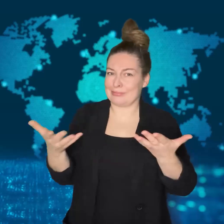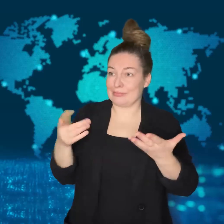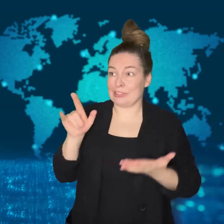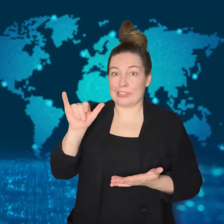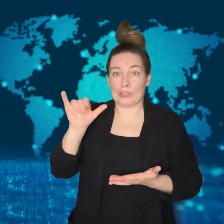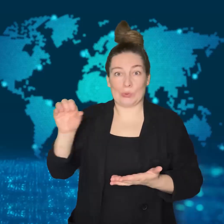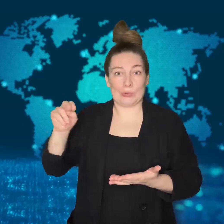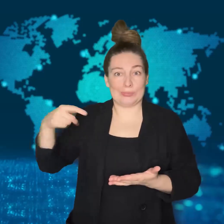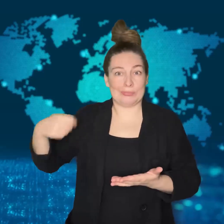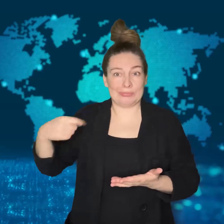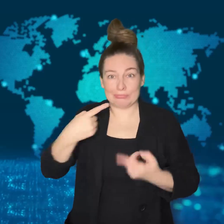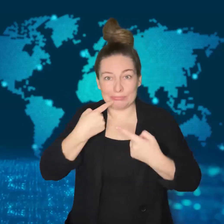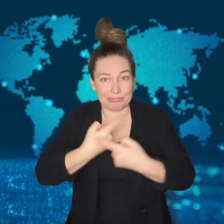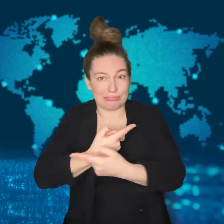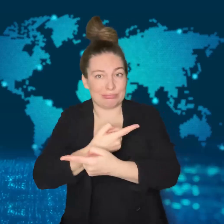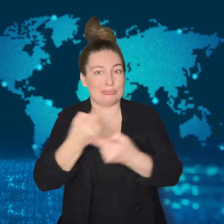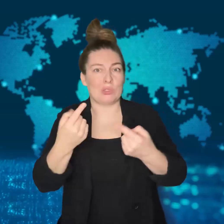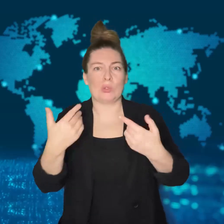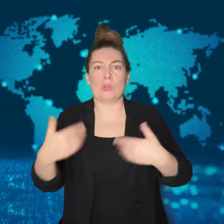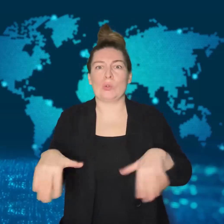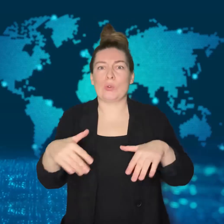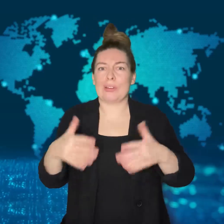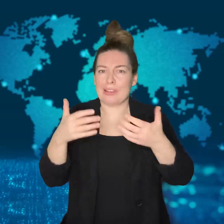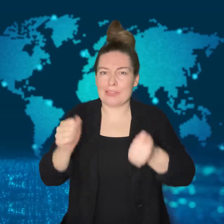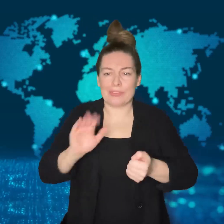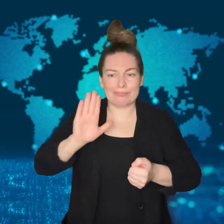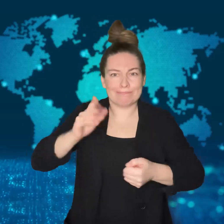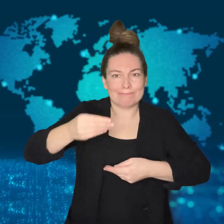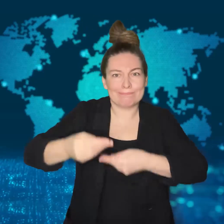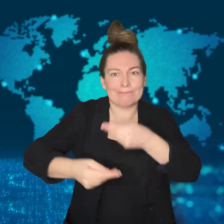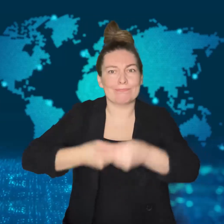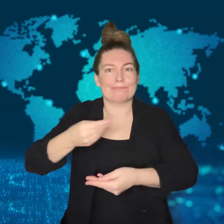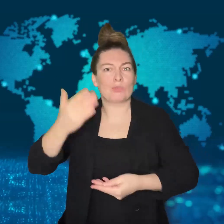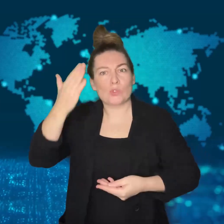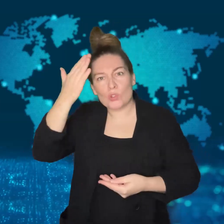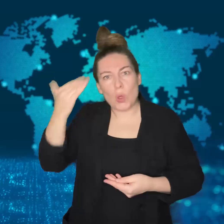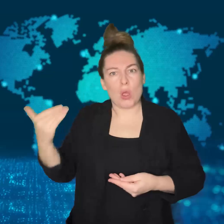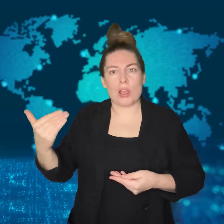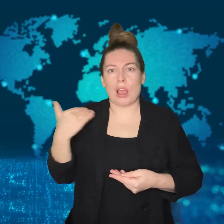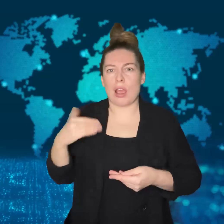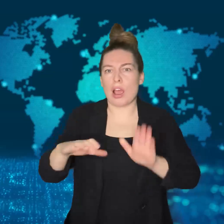but as the country has responded,